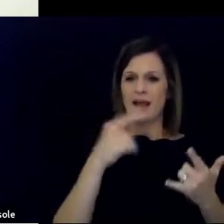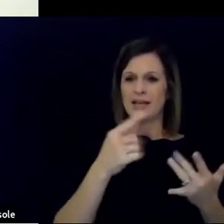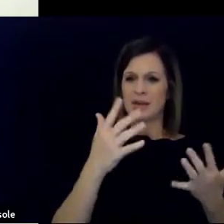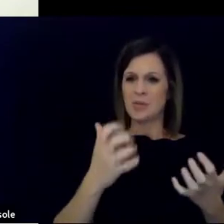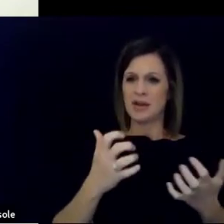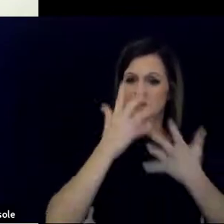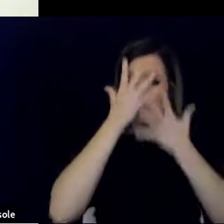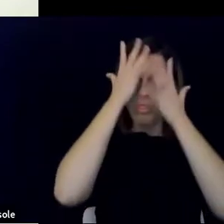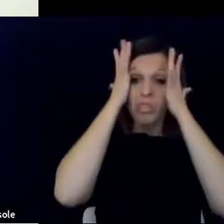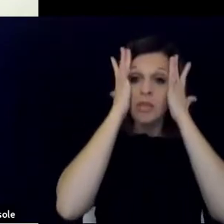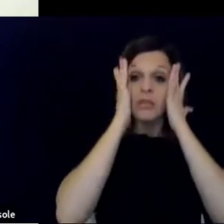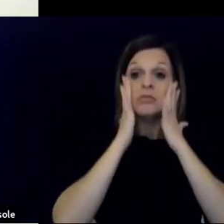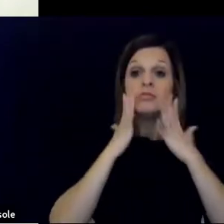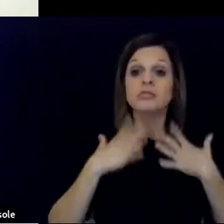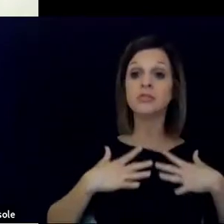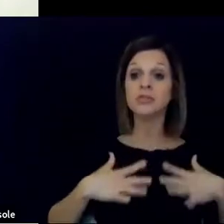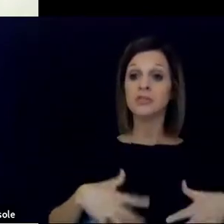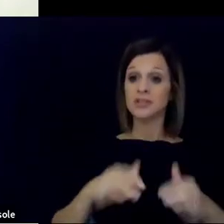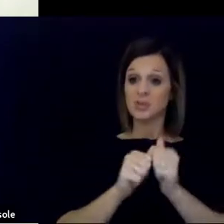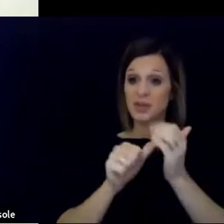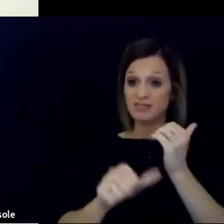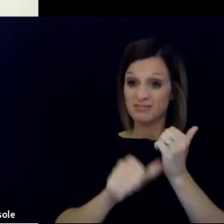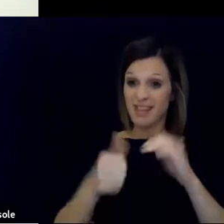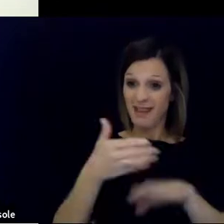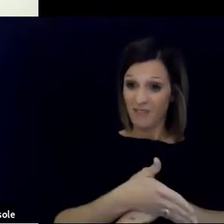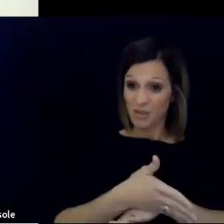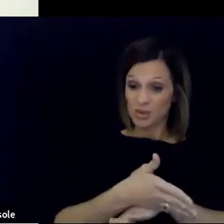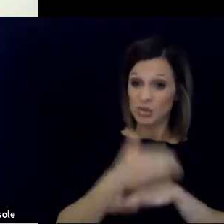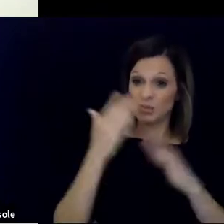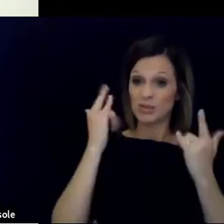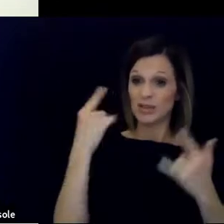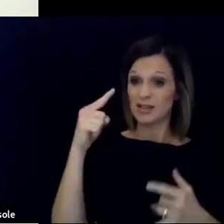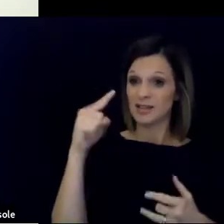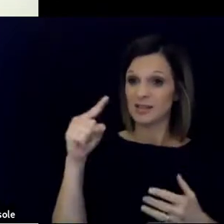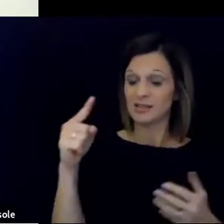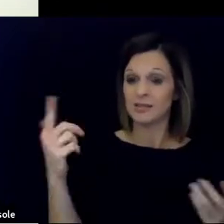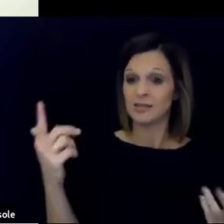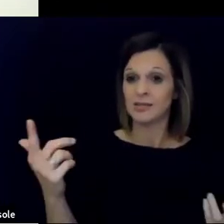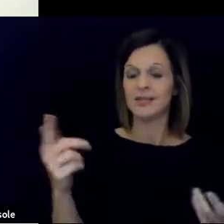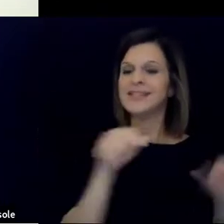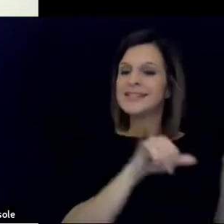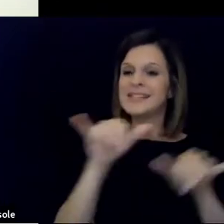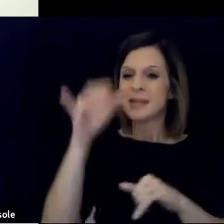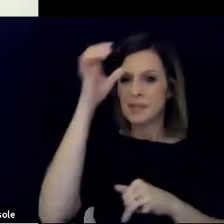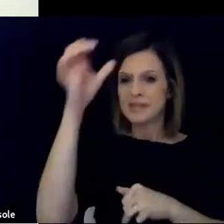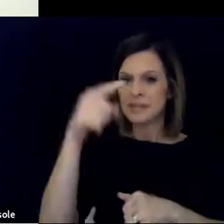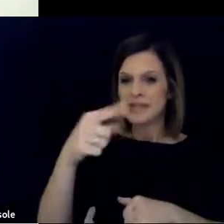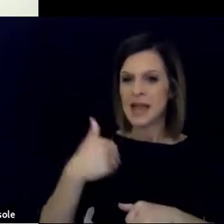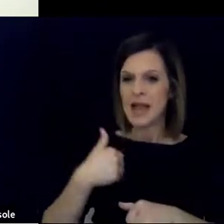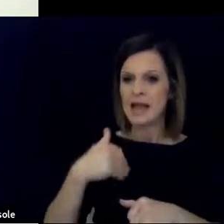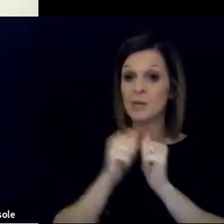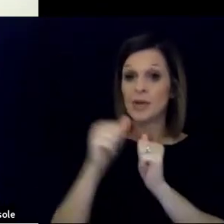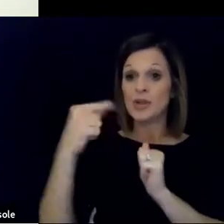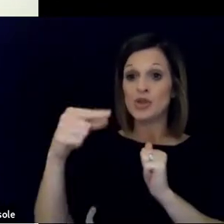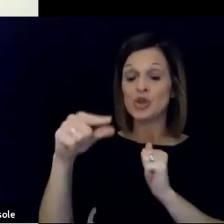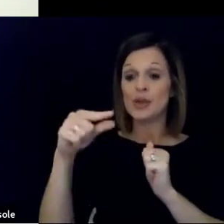So just like he did it with the green paints, he would paint himself with his feces.